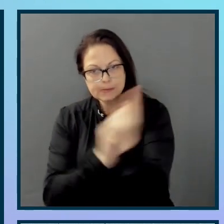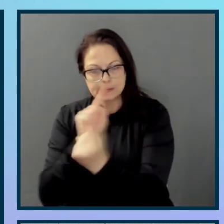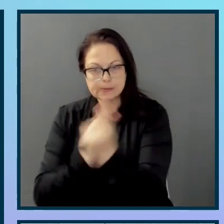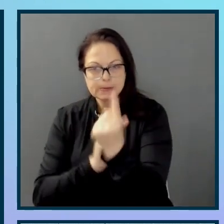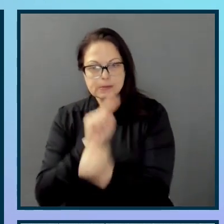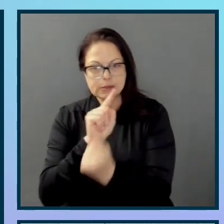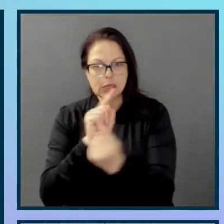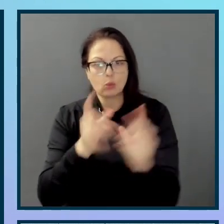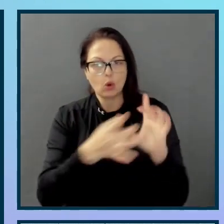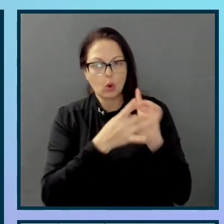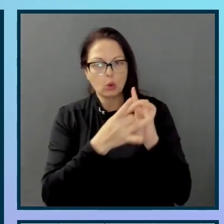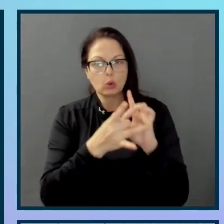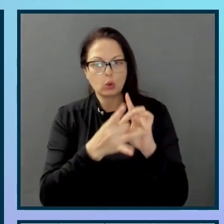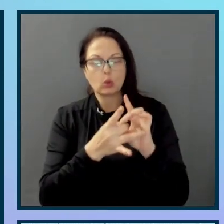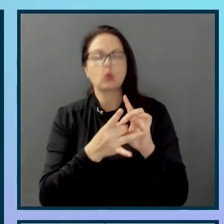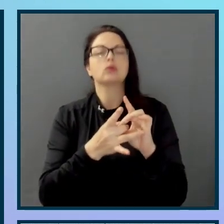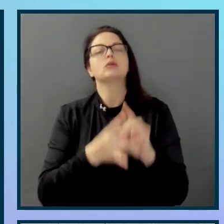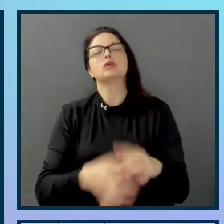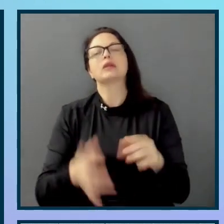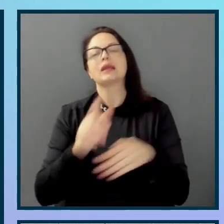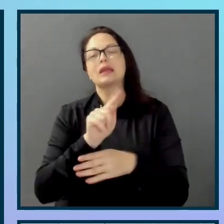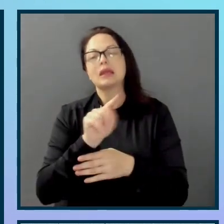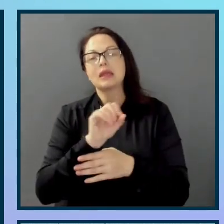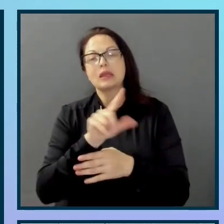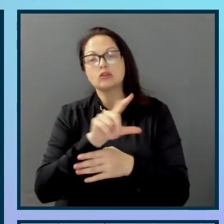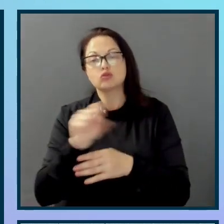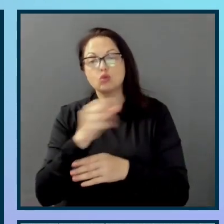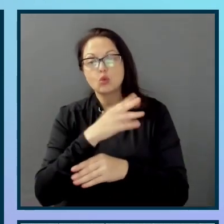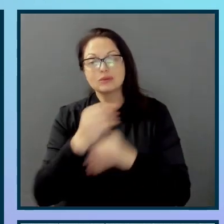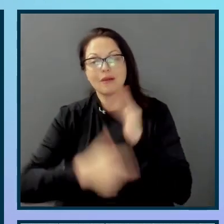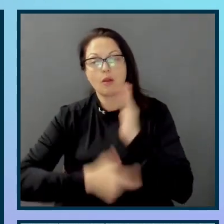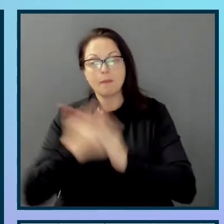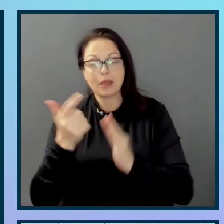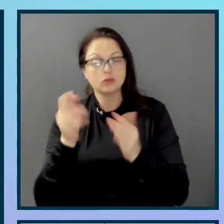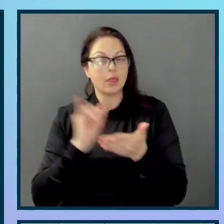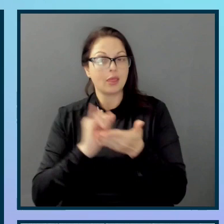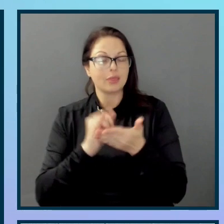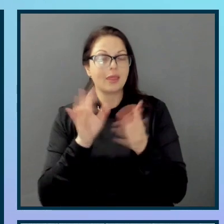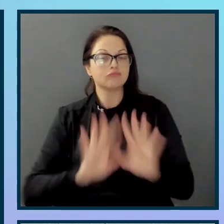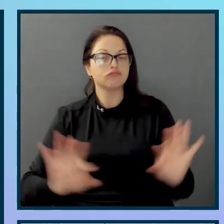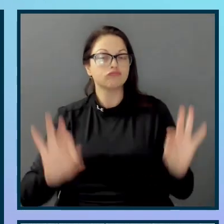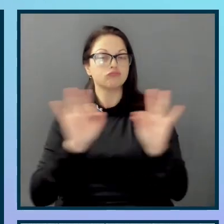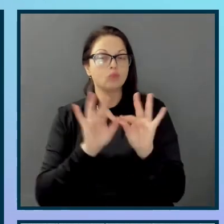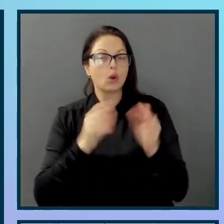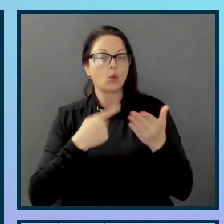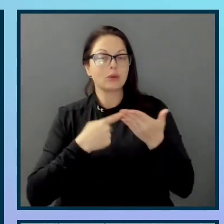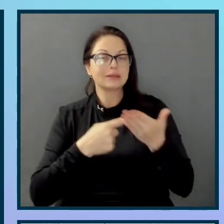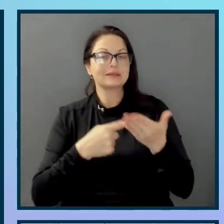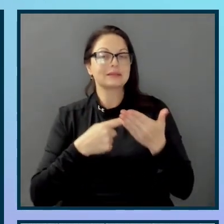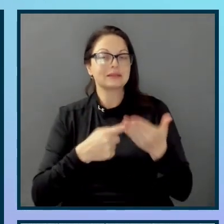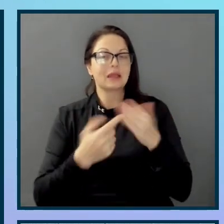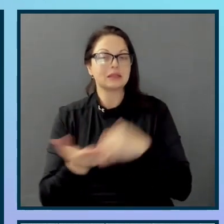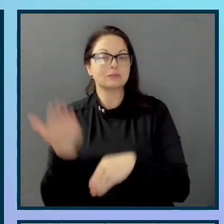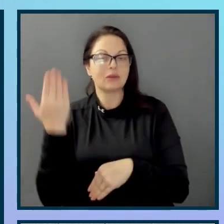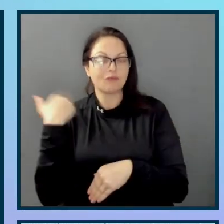You know, that important team practice that Dylan talked about earlier, and that will help them gain an existential jump in team self-sufficiency.